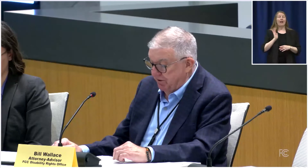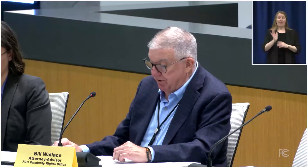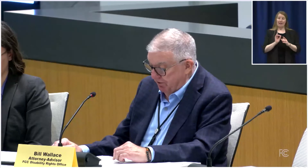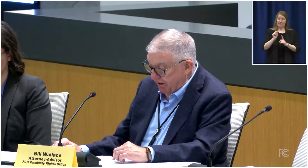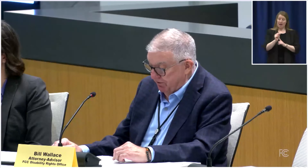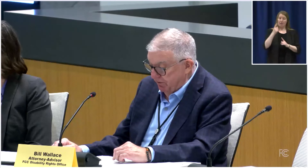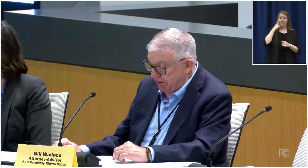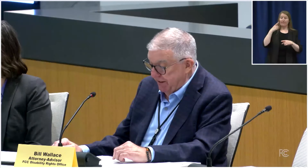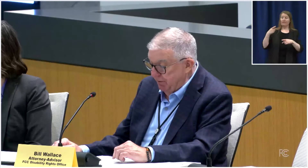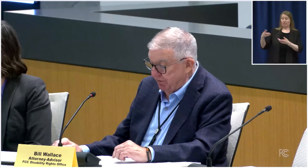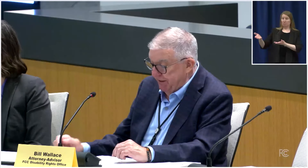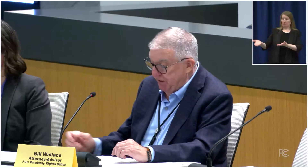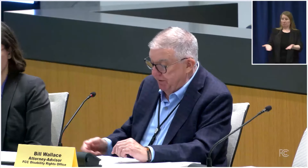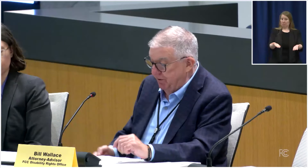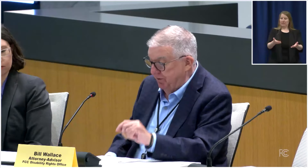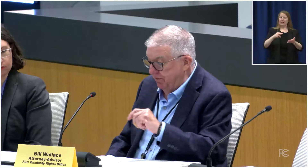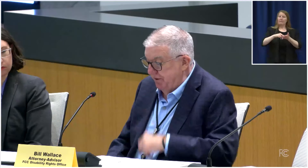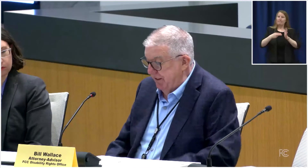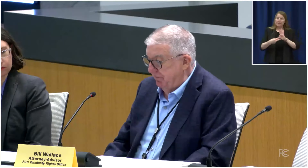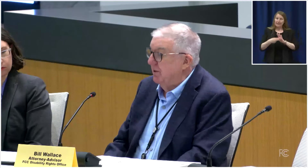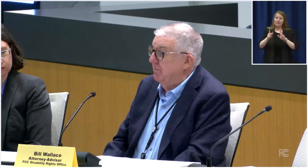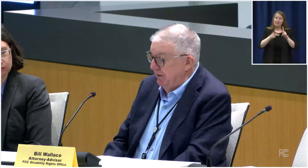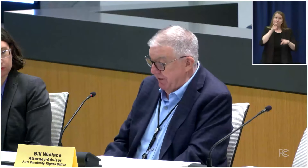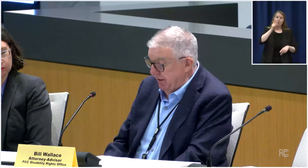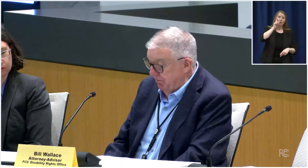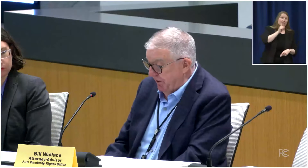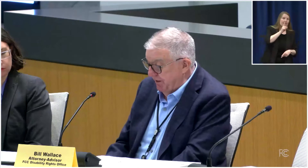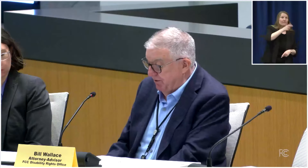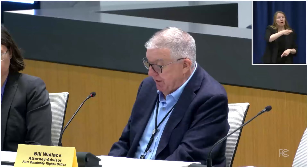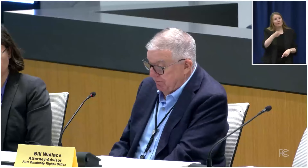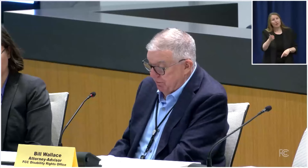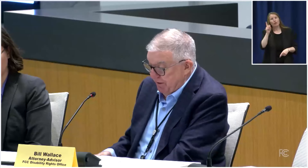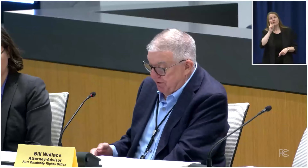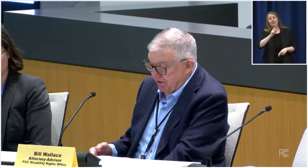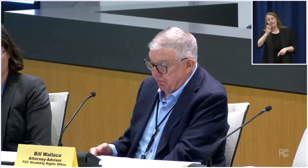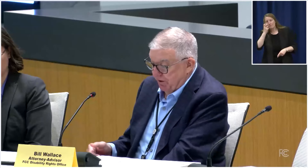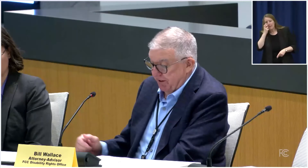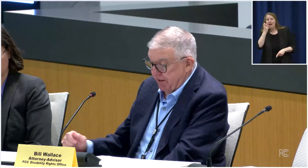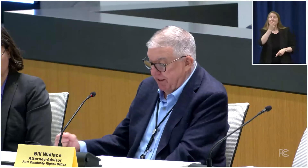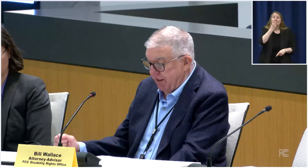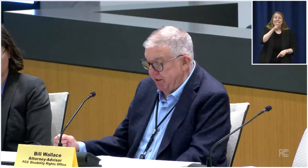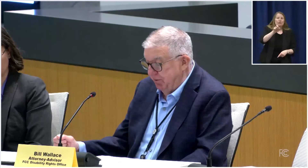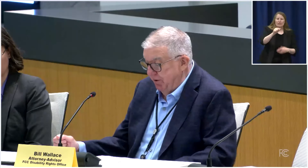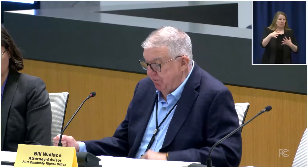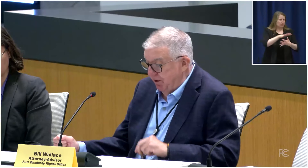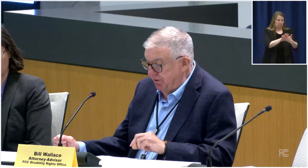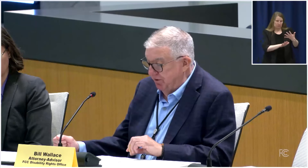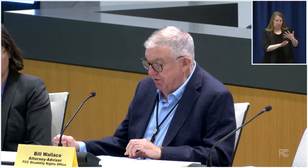AUTHORIZED VTCSECURE A DVC PLATFORM PROVIDER TO PROVIDE DVC SEPARATELY FROM RELAY